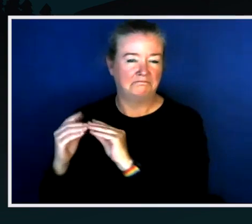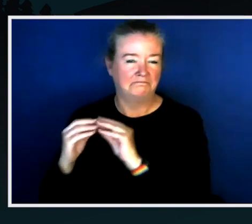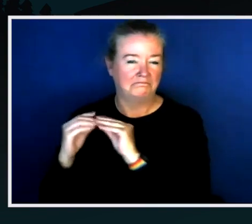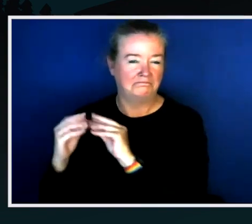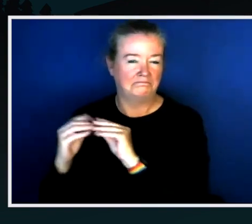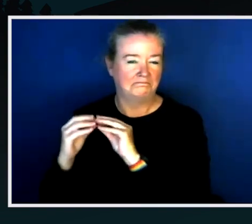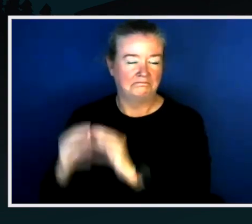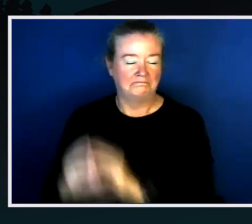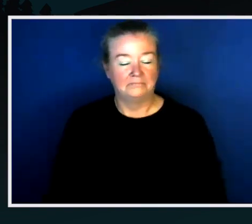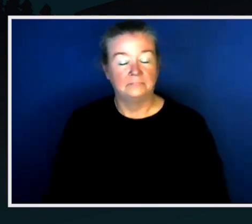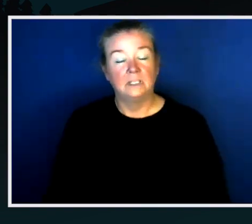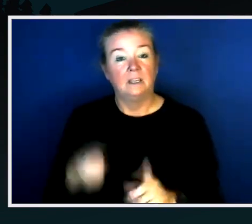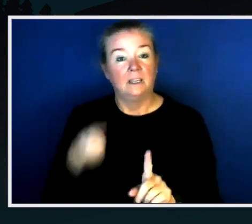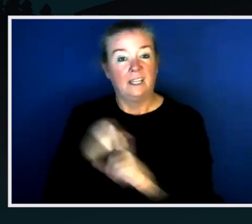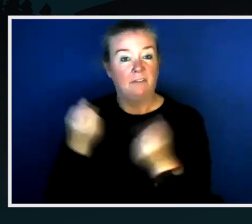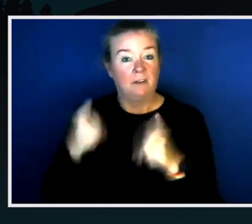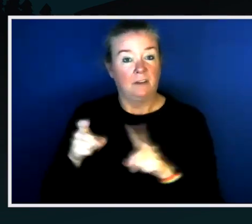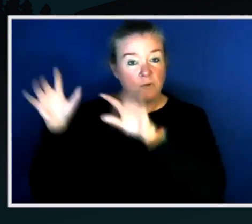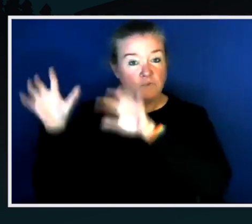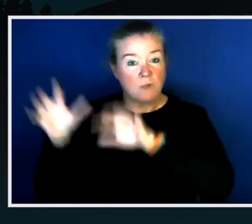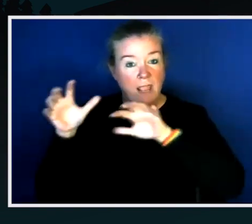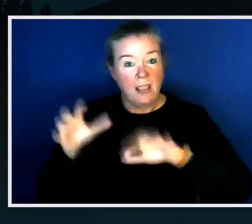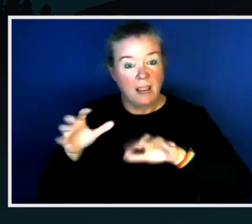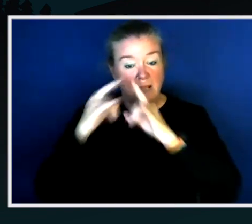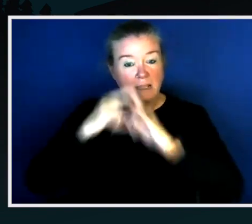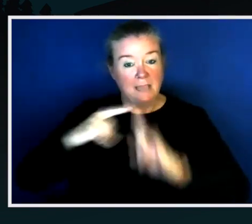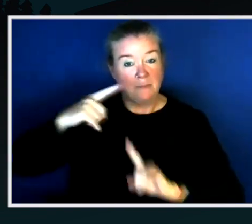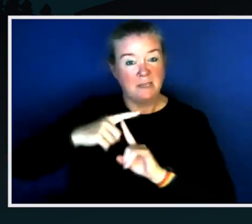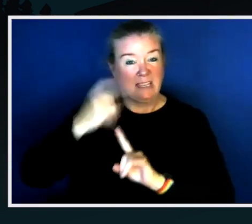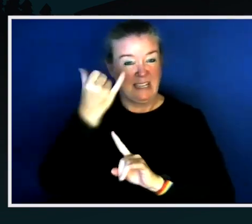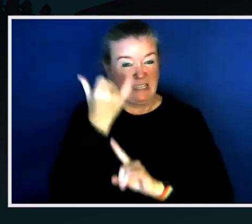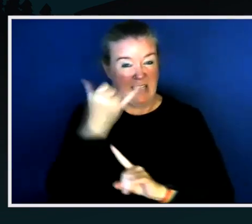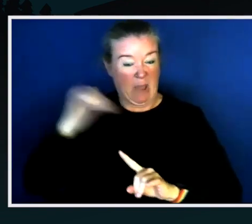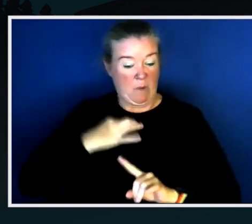On rainy days, Camp T offers bright yellow rain jackets for campers to wear while